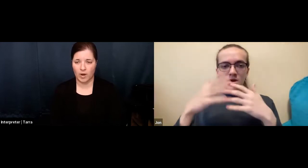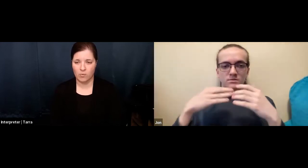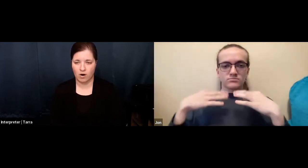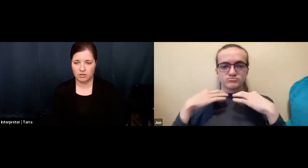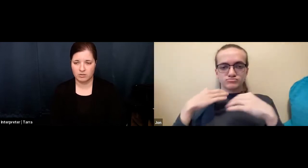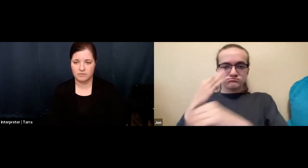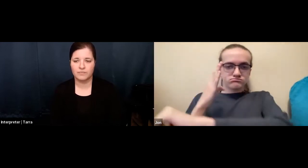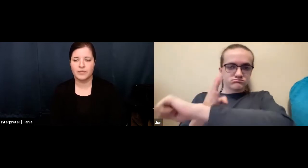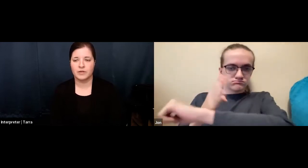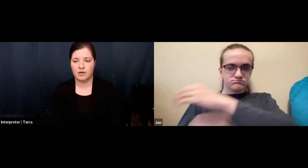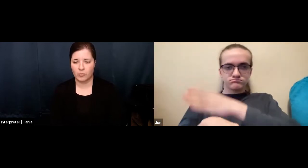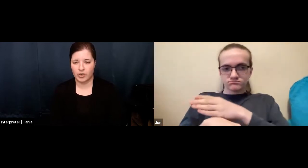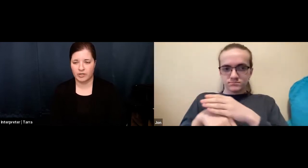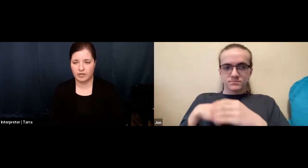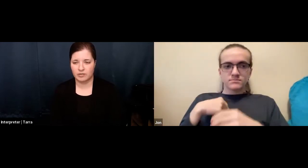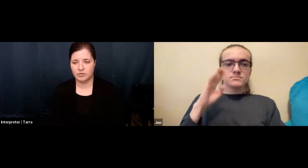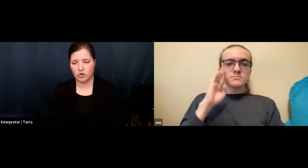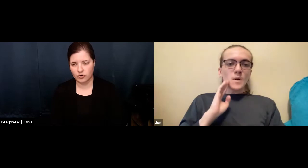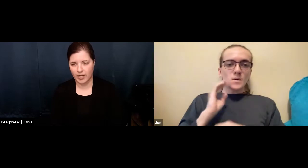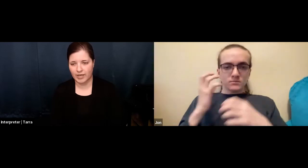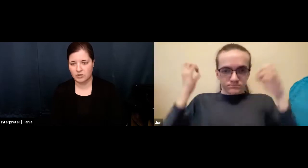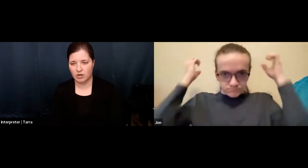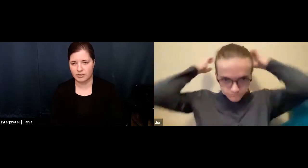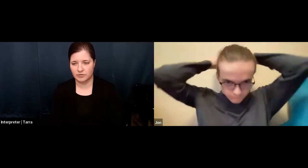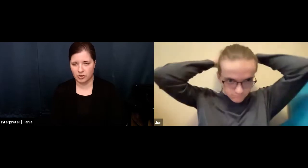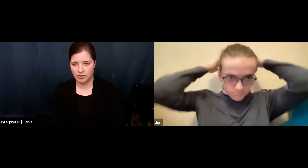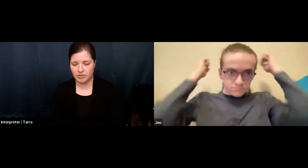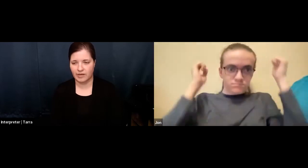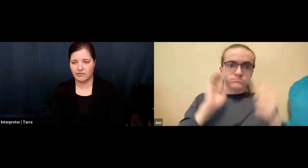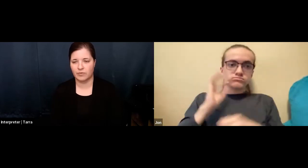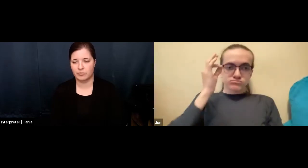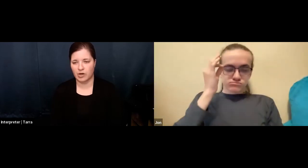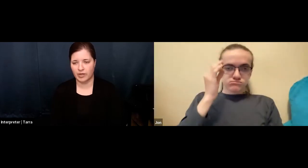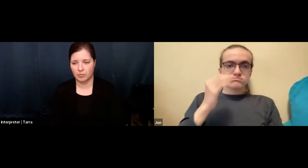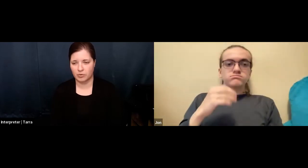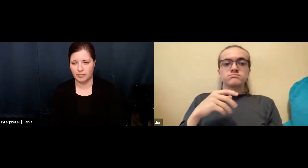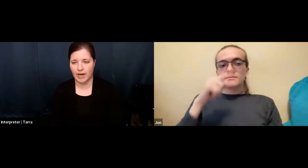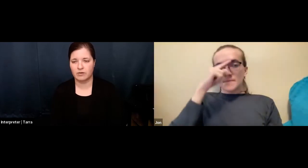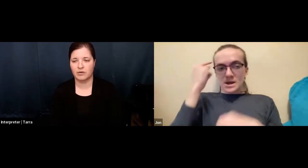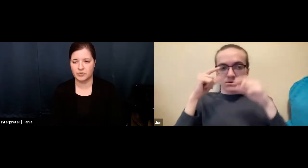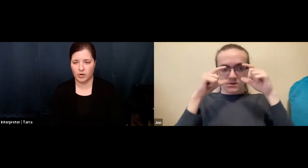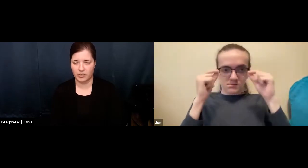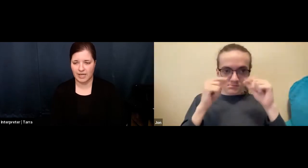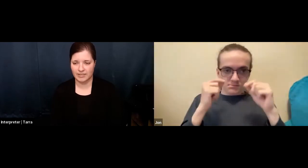I will give a visual description.